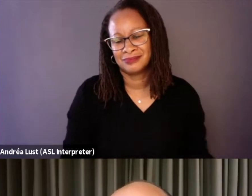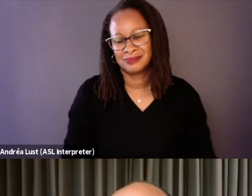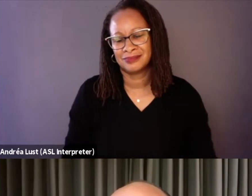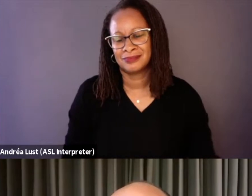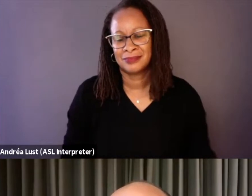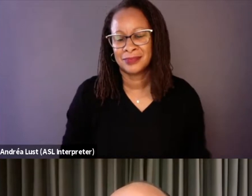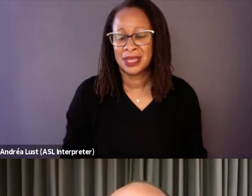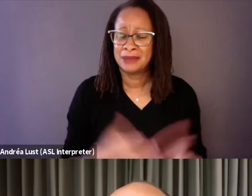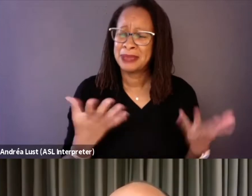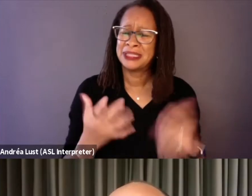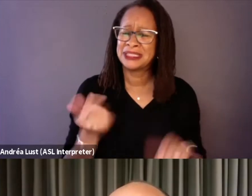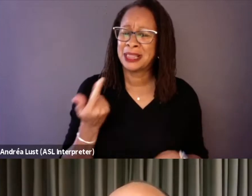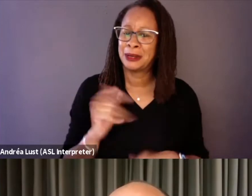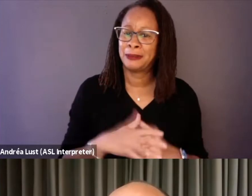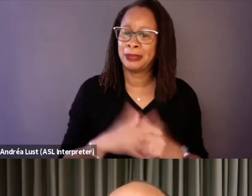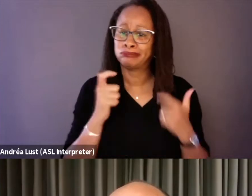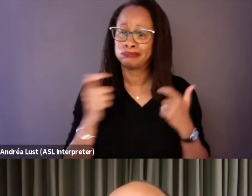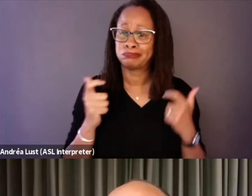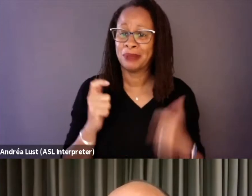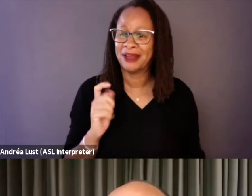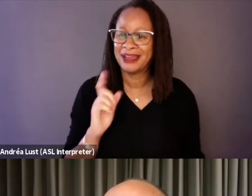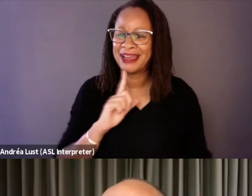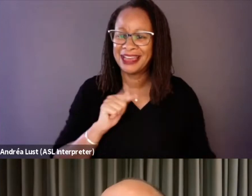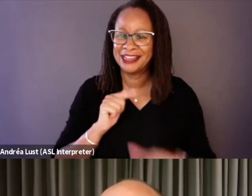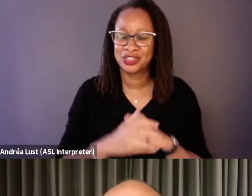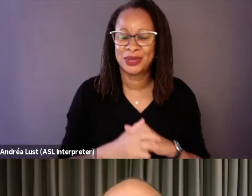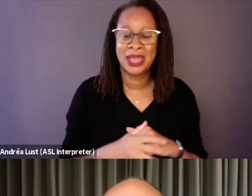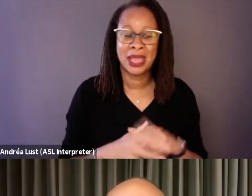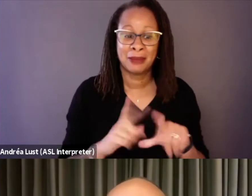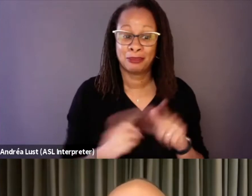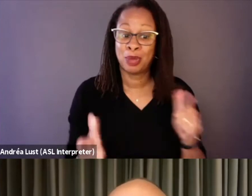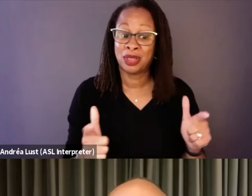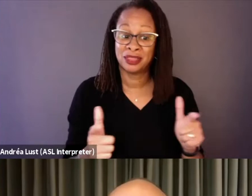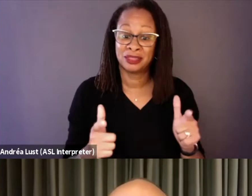but I just think that's sort of the drive to document things is a very...